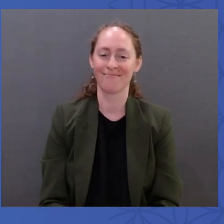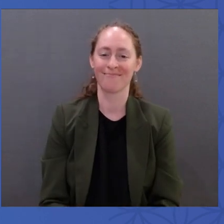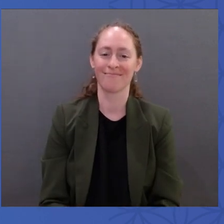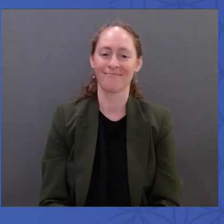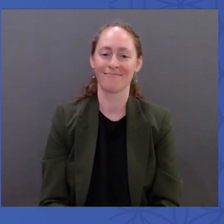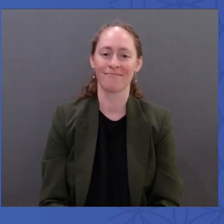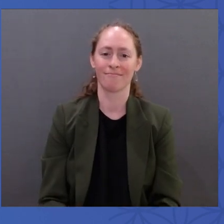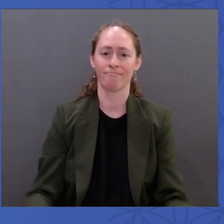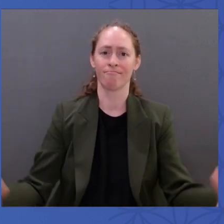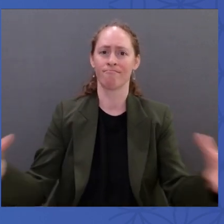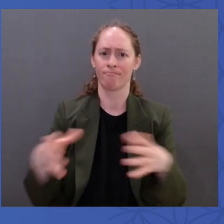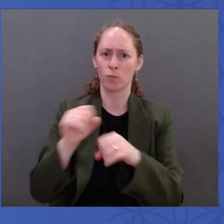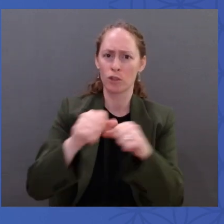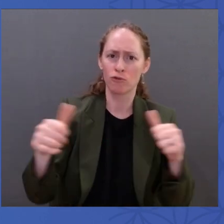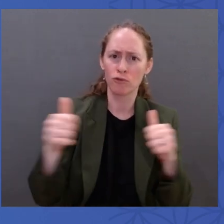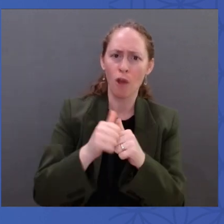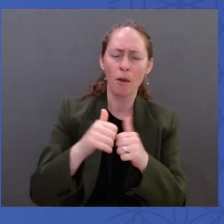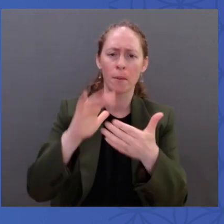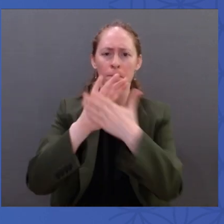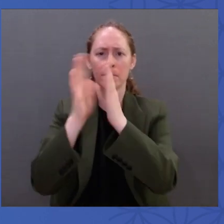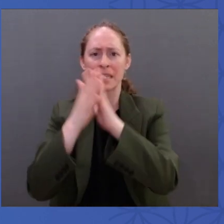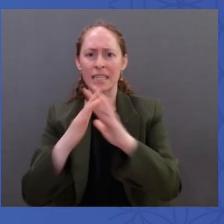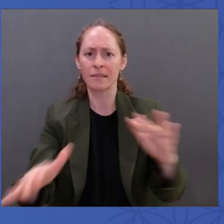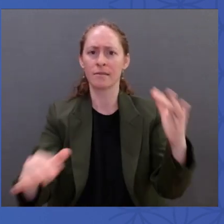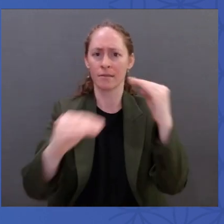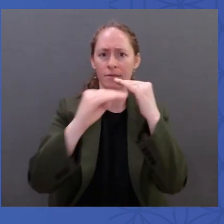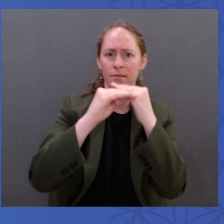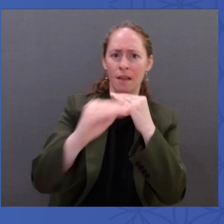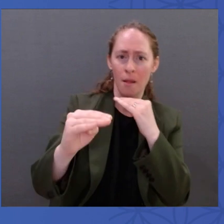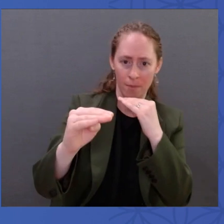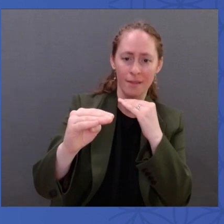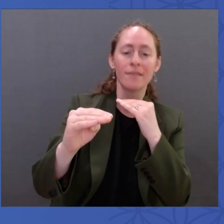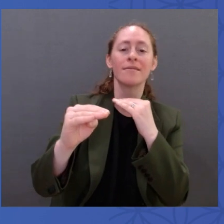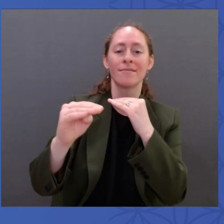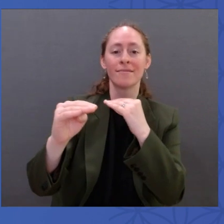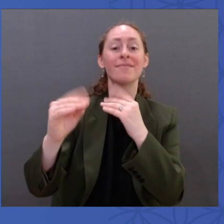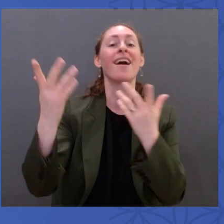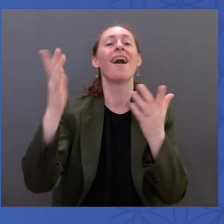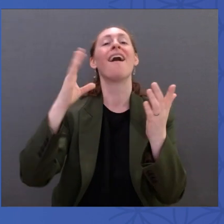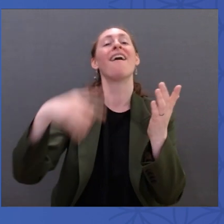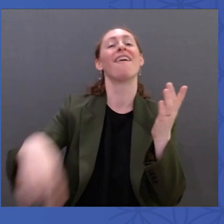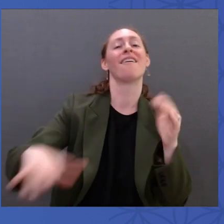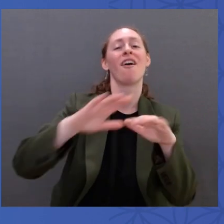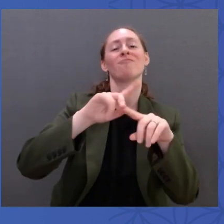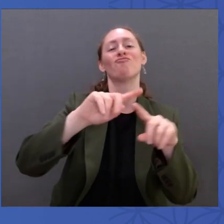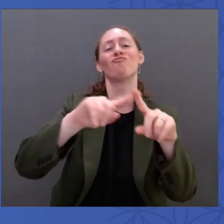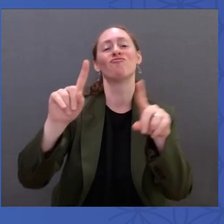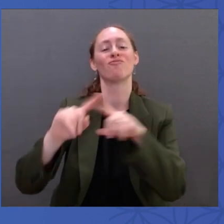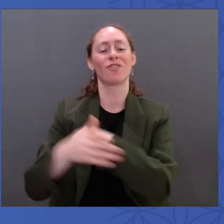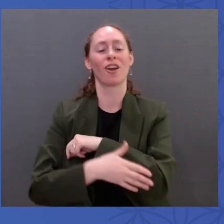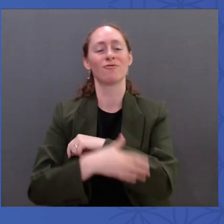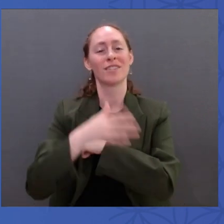and the world and prosperity for all. Thank you very much. Secretary Blinken: Thank you, Prime Minister. I'd like to call next on the Minister of Finance